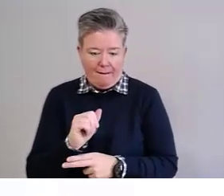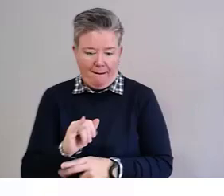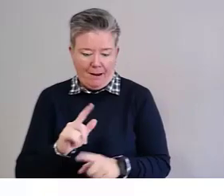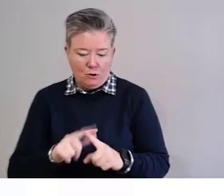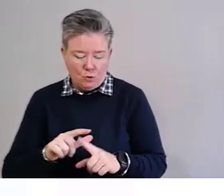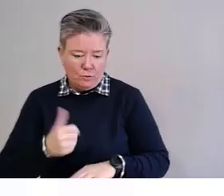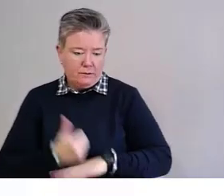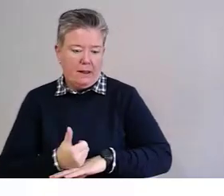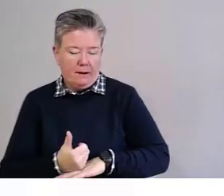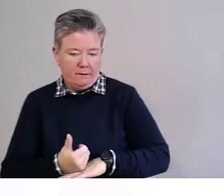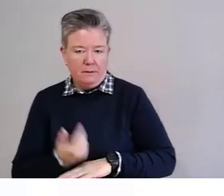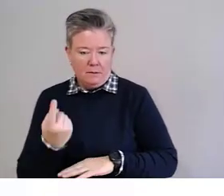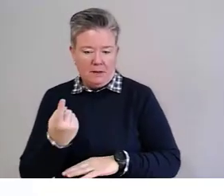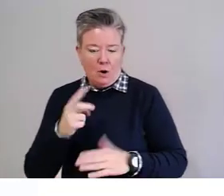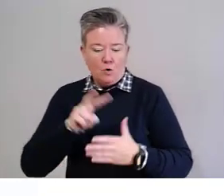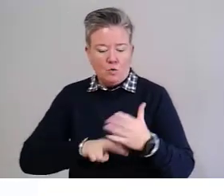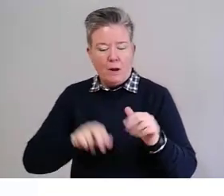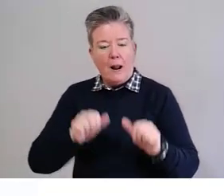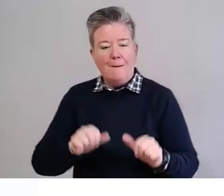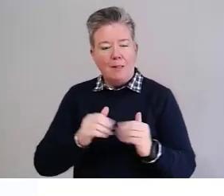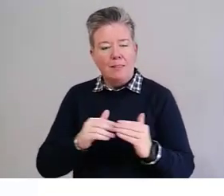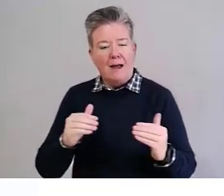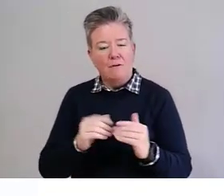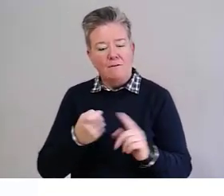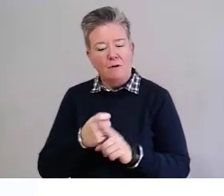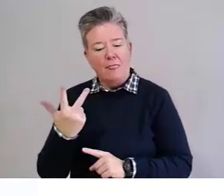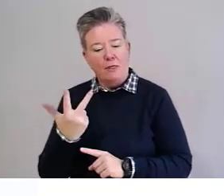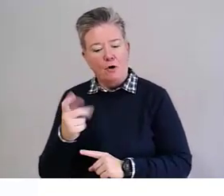at a readable level for third through fifth grade,